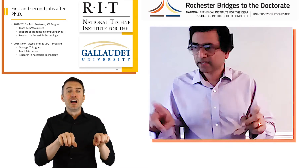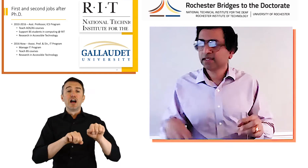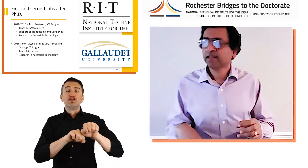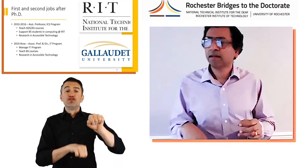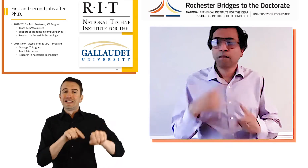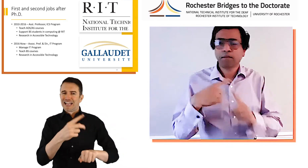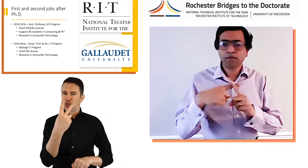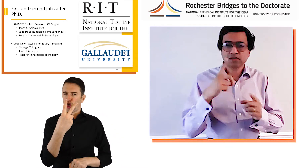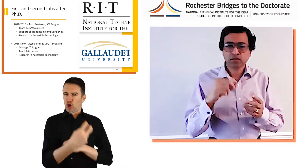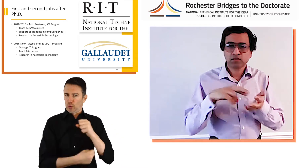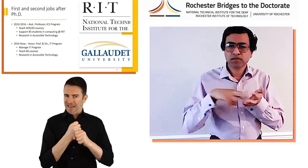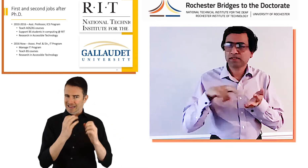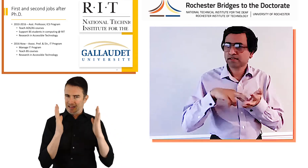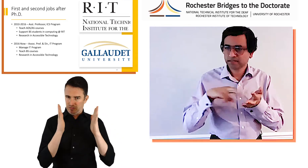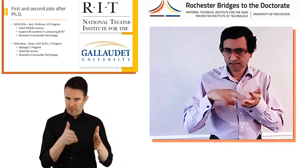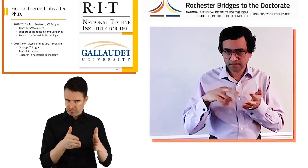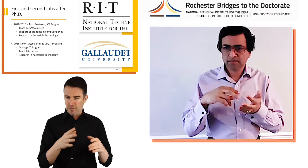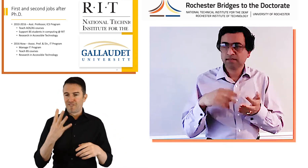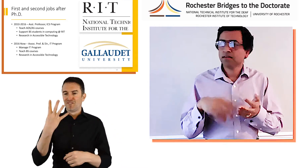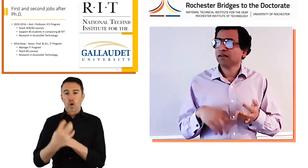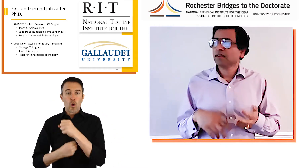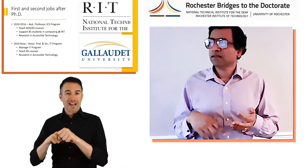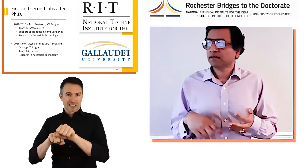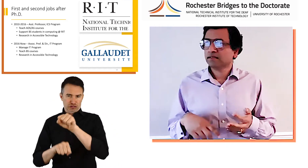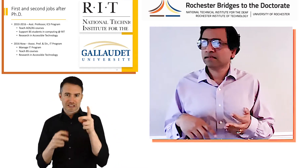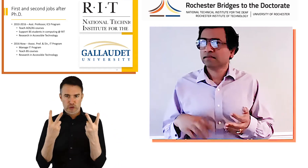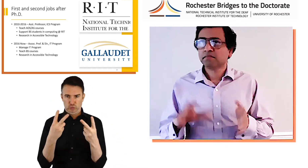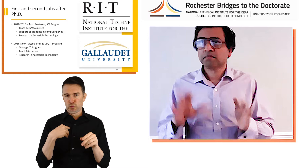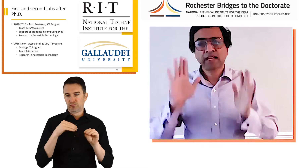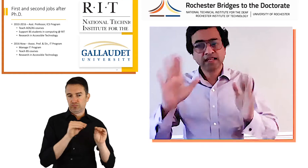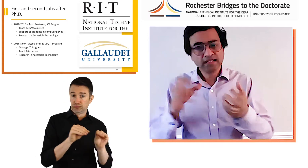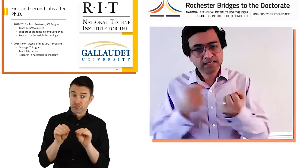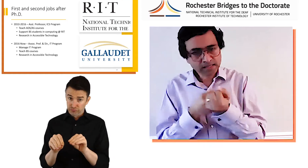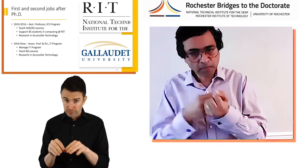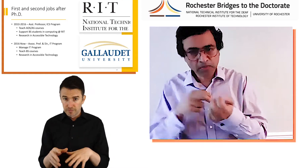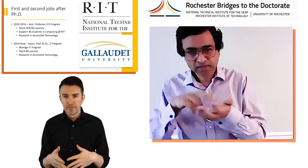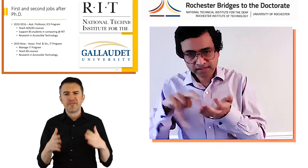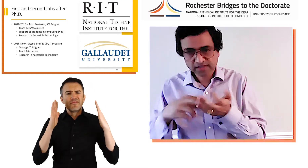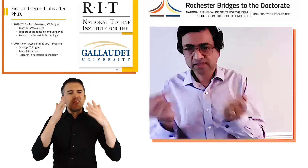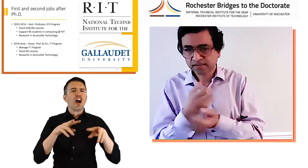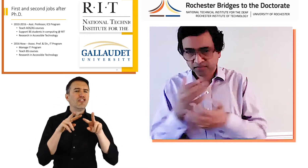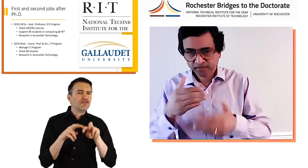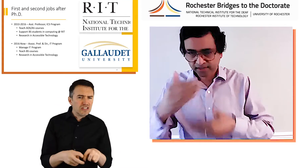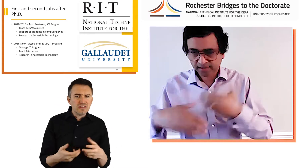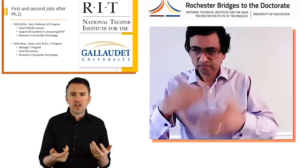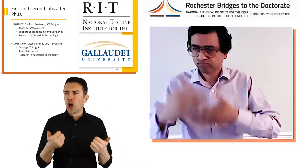I was teaching both associate's and bachelor's degree programs and I was also doing research.